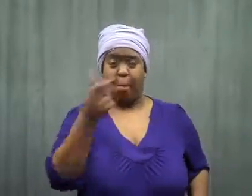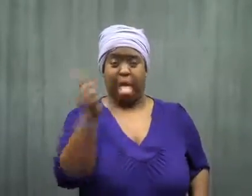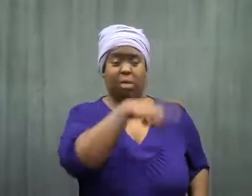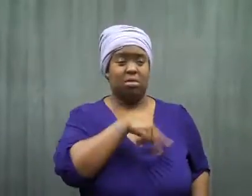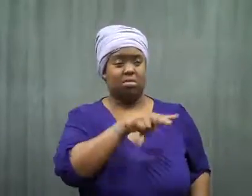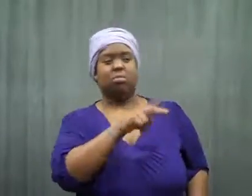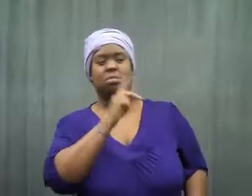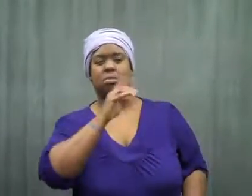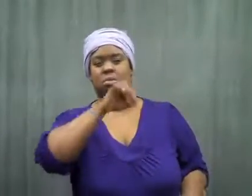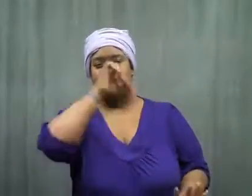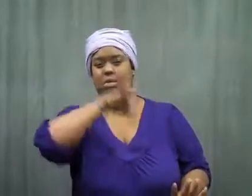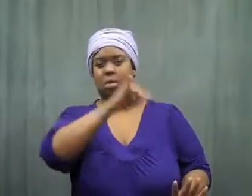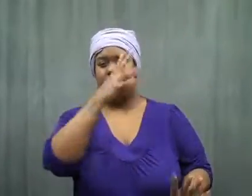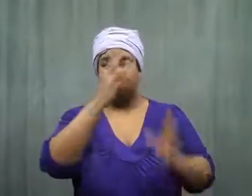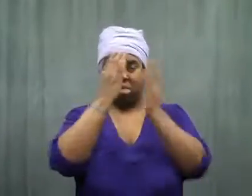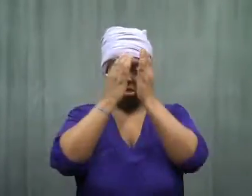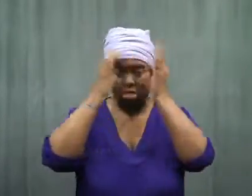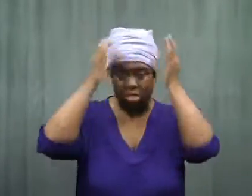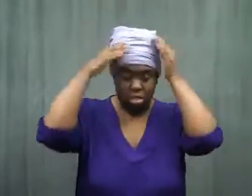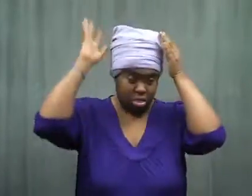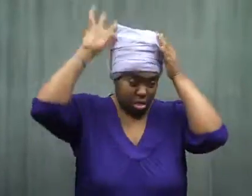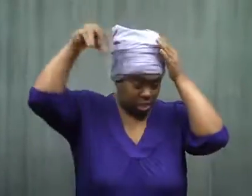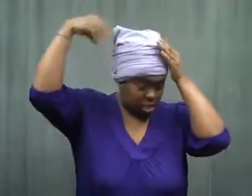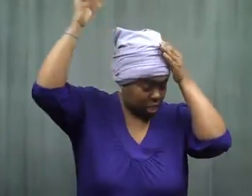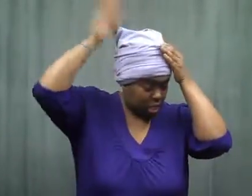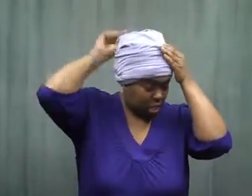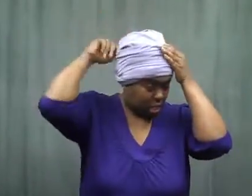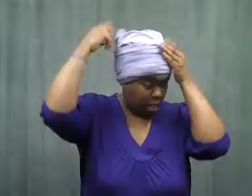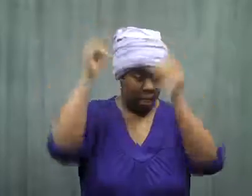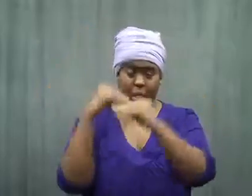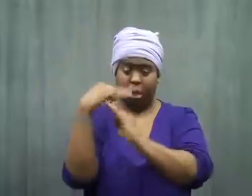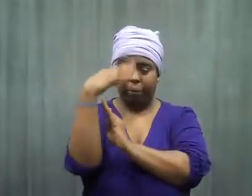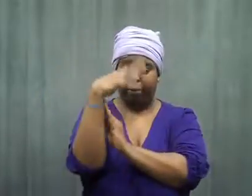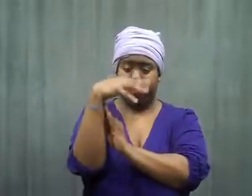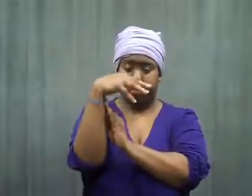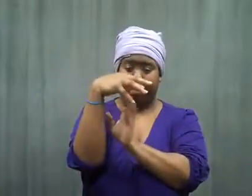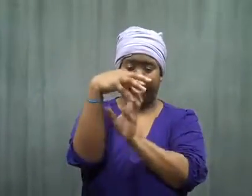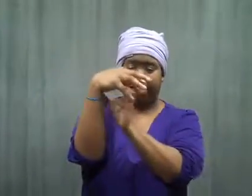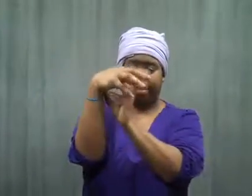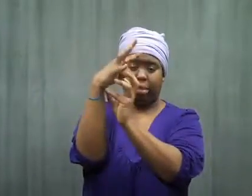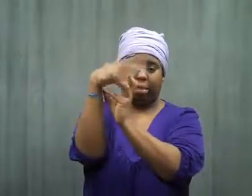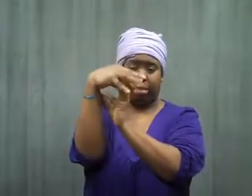I saw this woman, she was fun to watch, she had her hair wrapped up